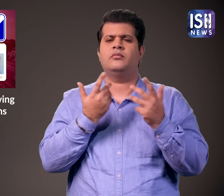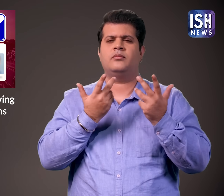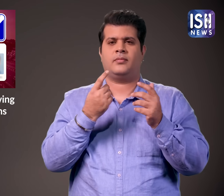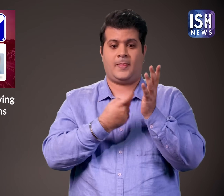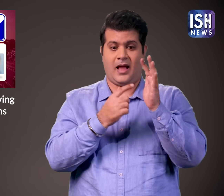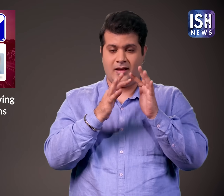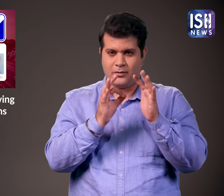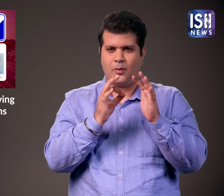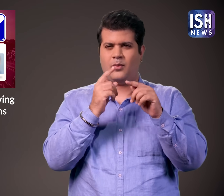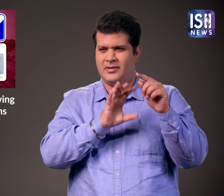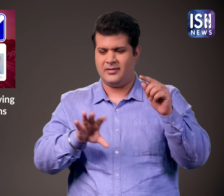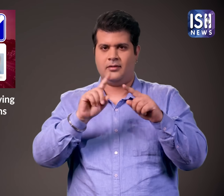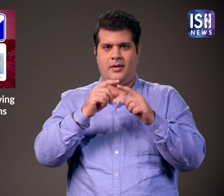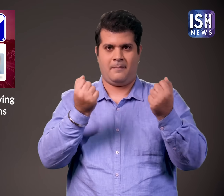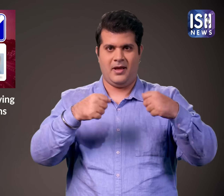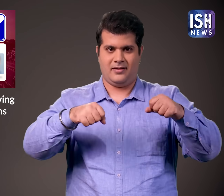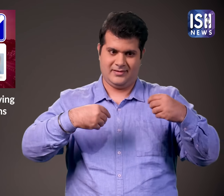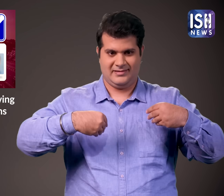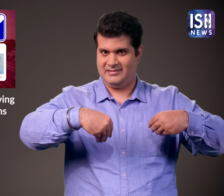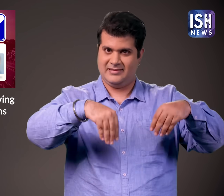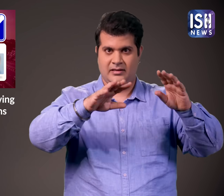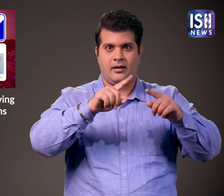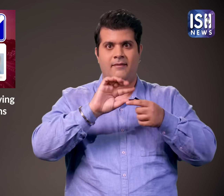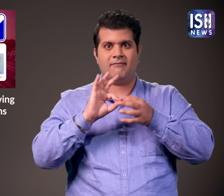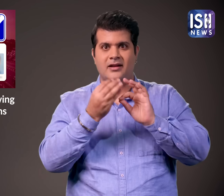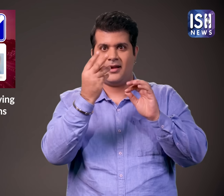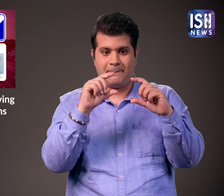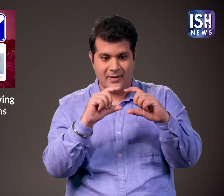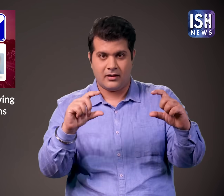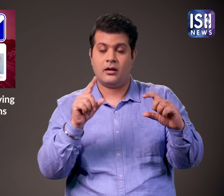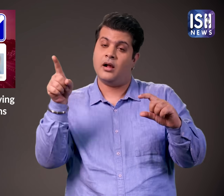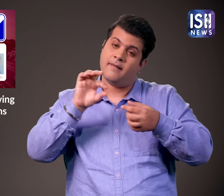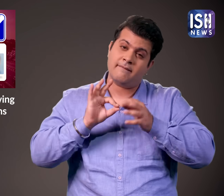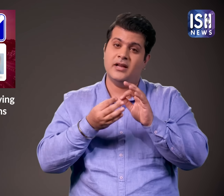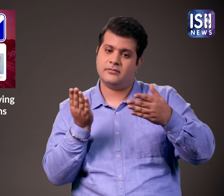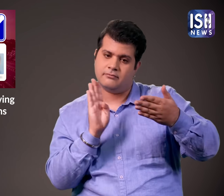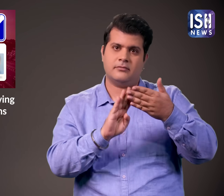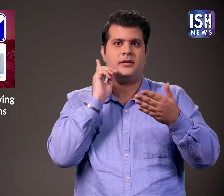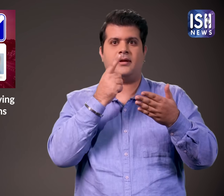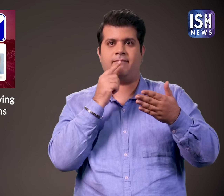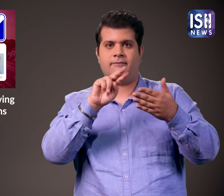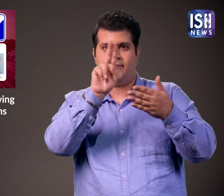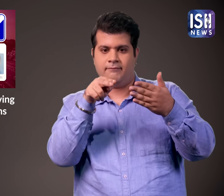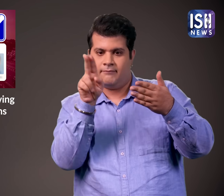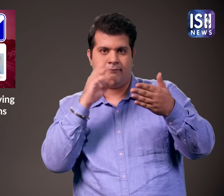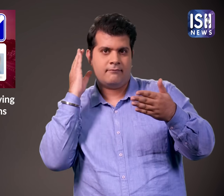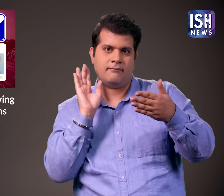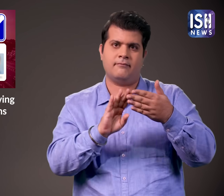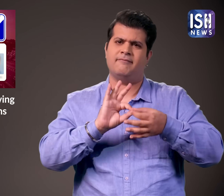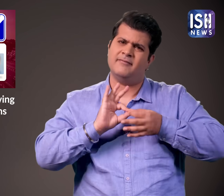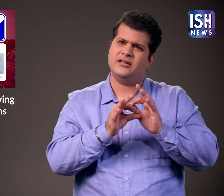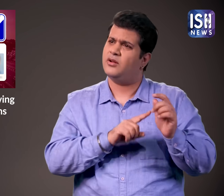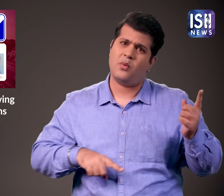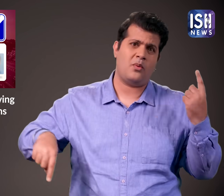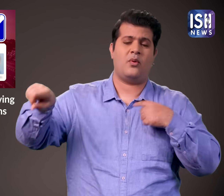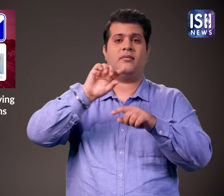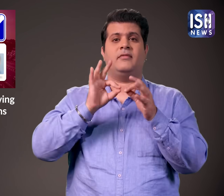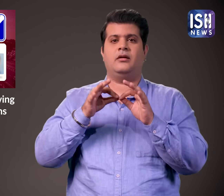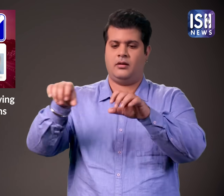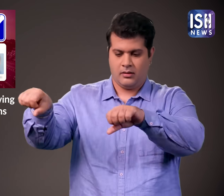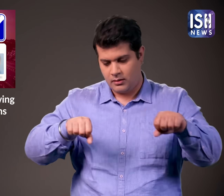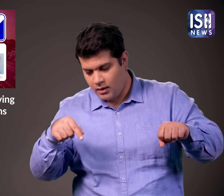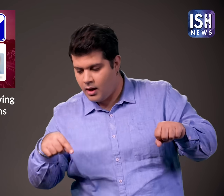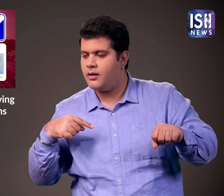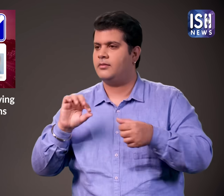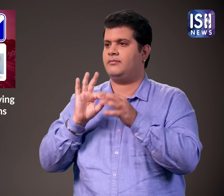RTOs and dealers should help drivers put the Deaf Sign logo on their vehicles along with the number plate.